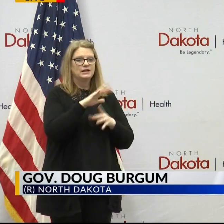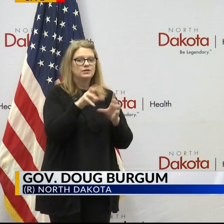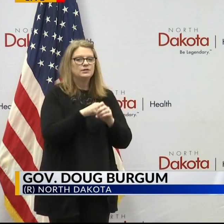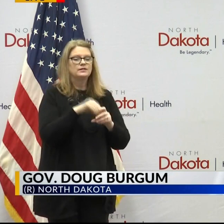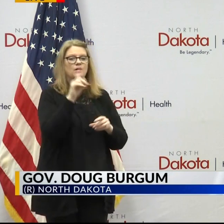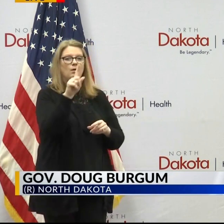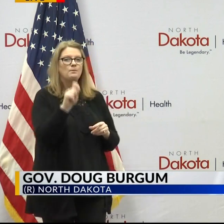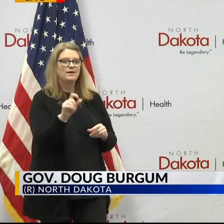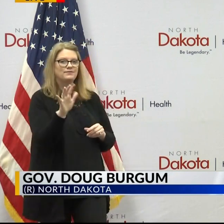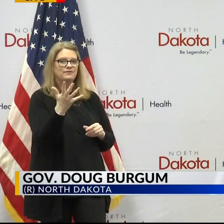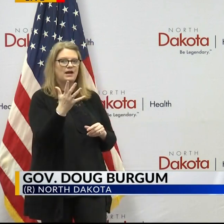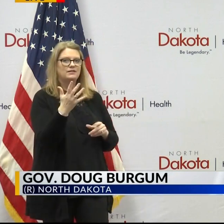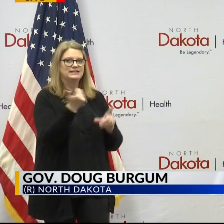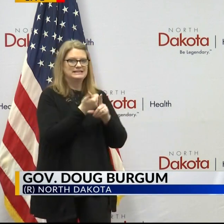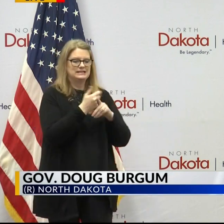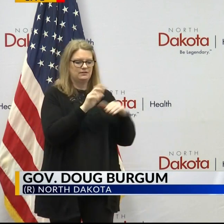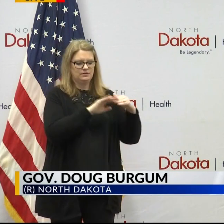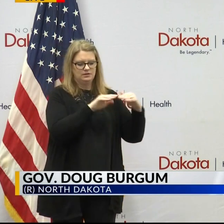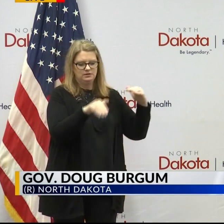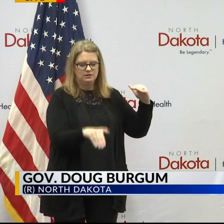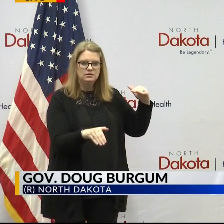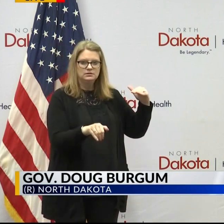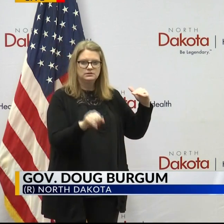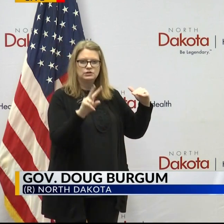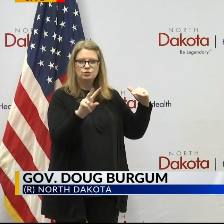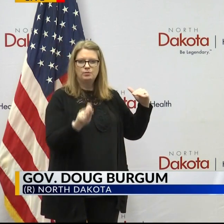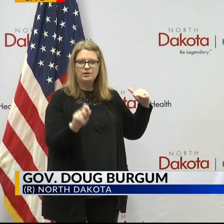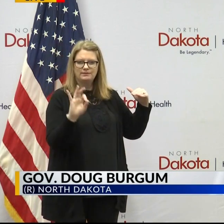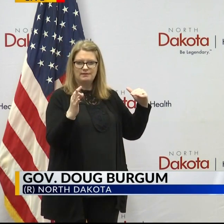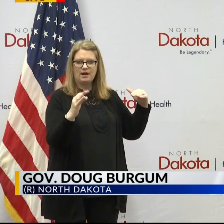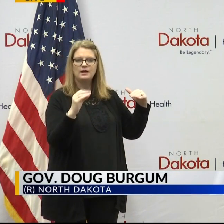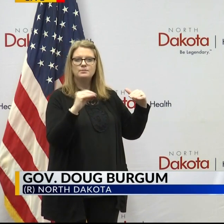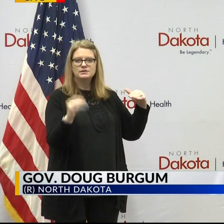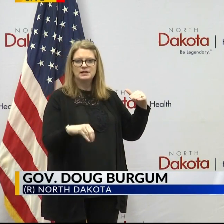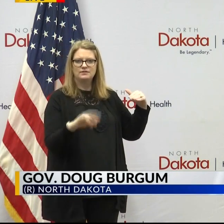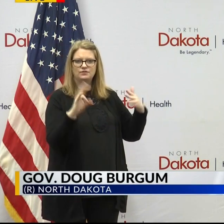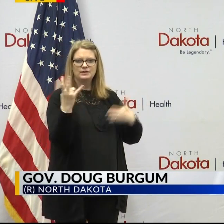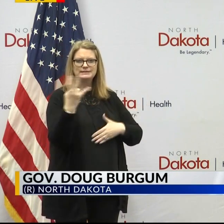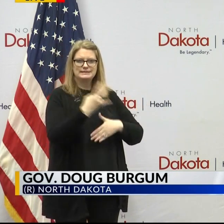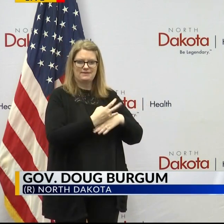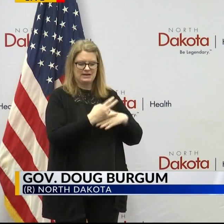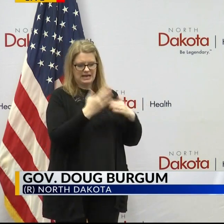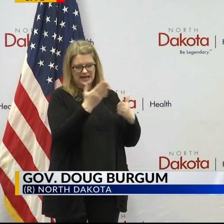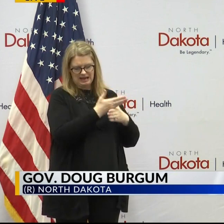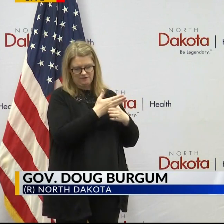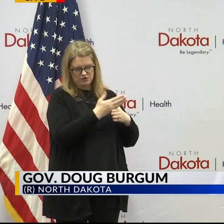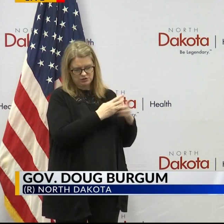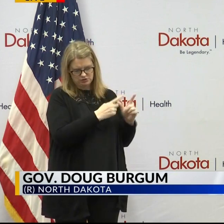THE CURVE THE CLIMBING IN NORTH DAKOTA, AND IT'S NOT.